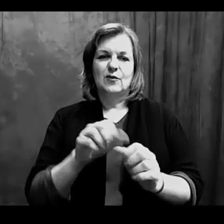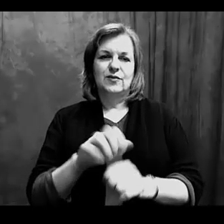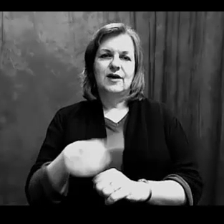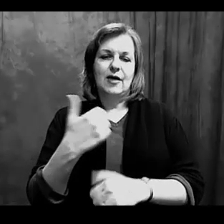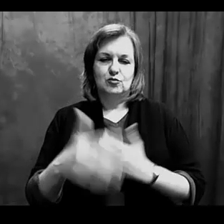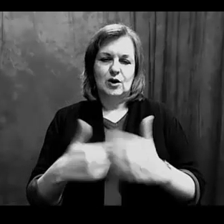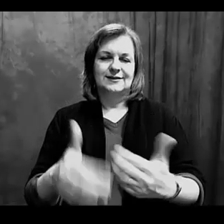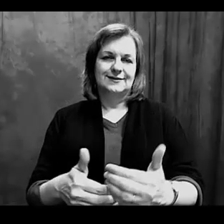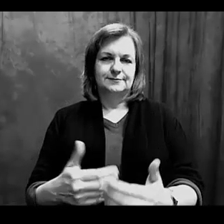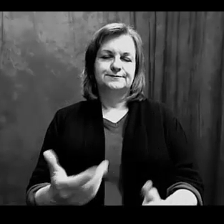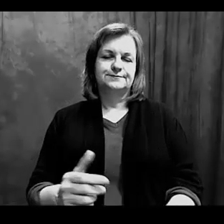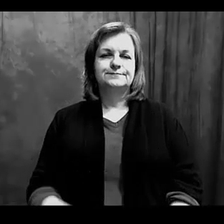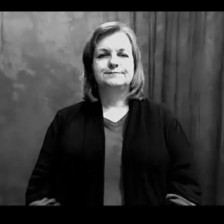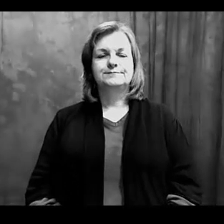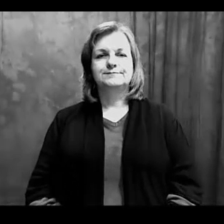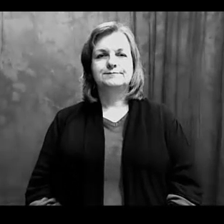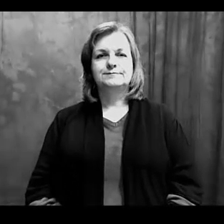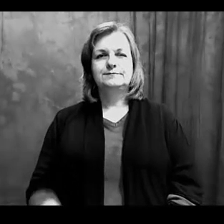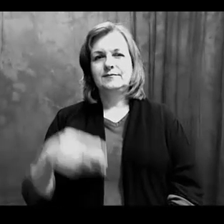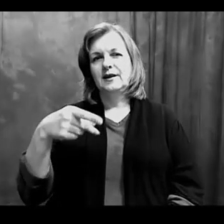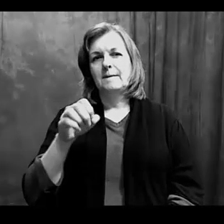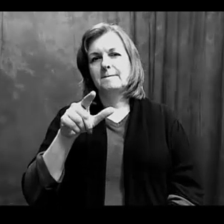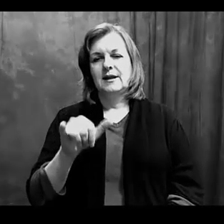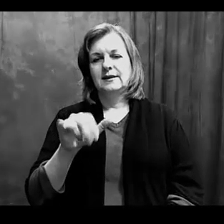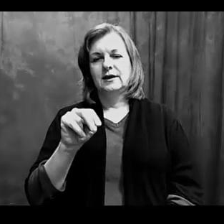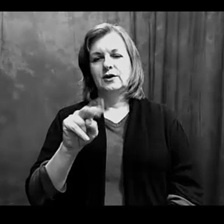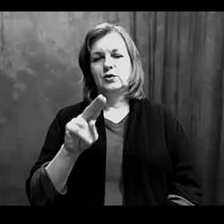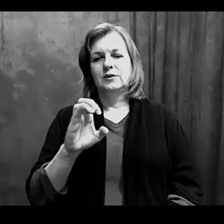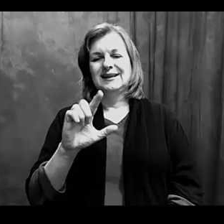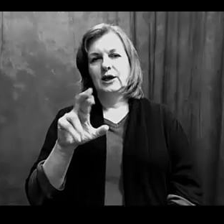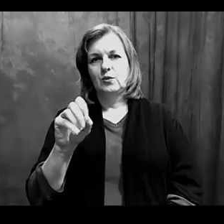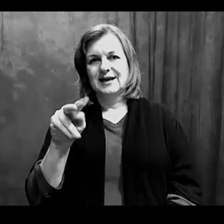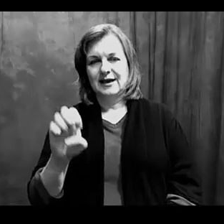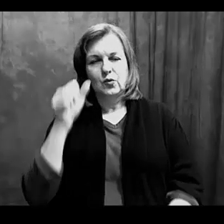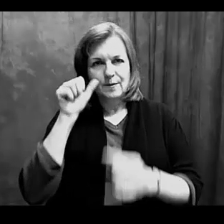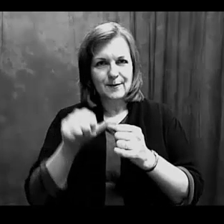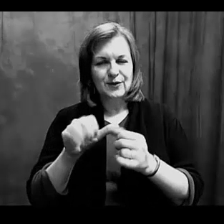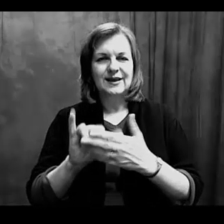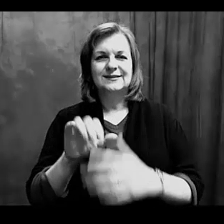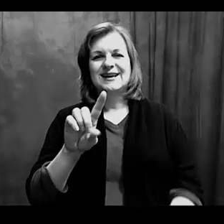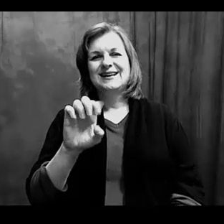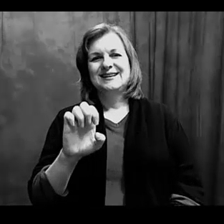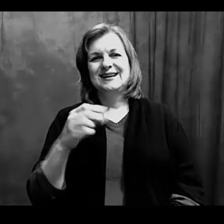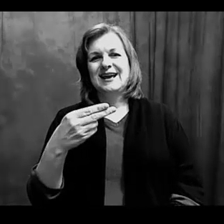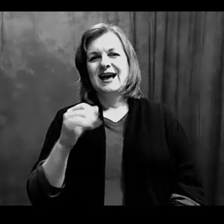makes up your chromosomes inside the nucleus inside your cell